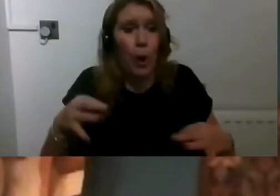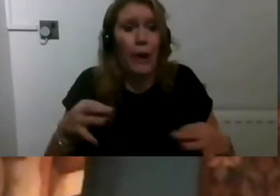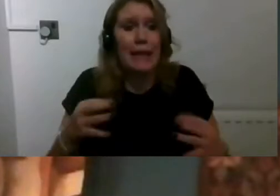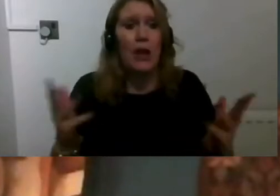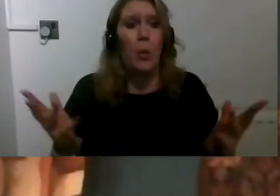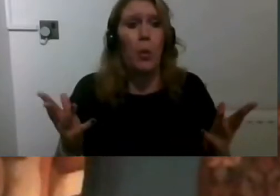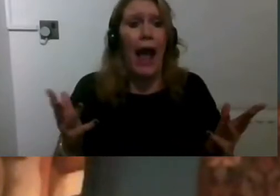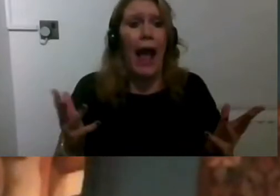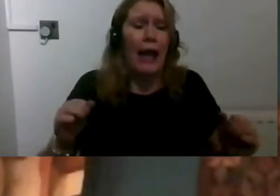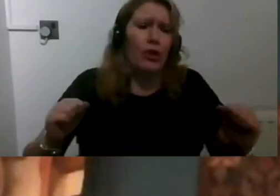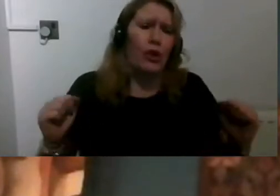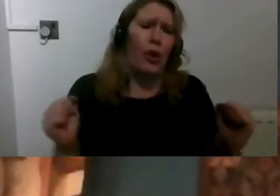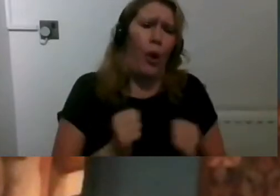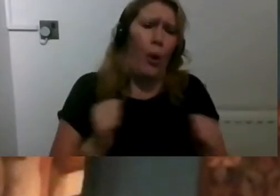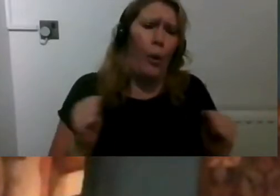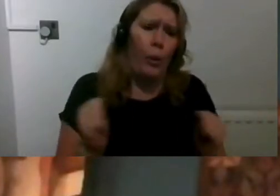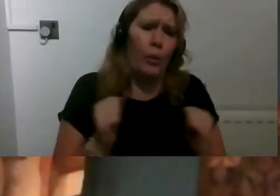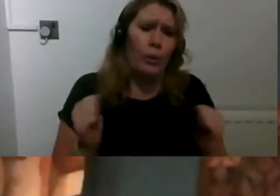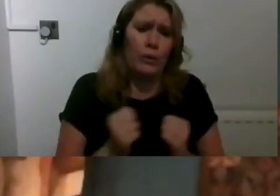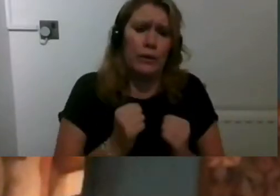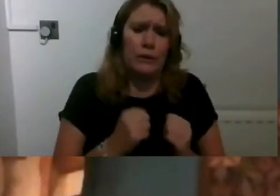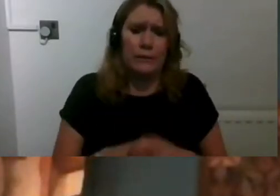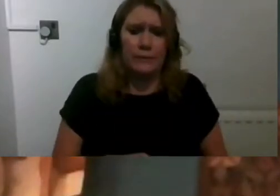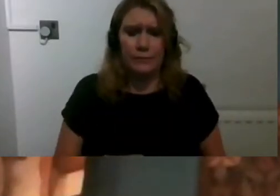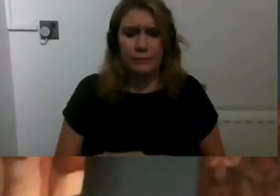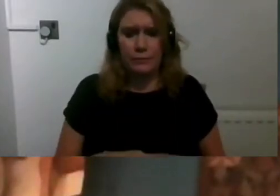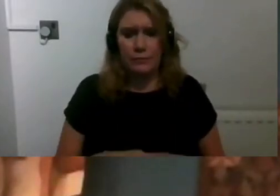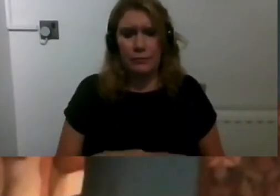Grundig the bucket who got women and got lucky.